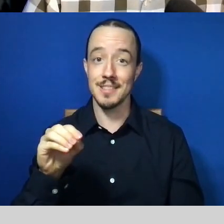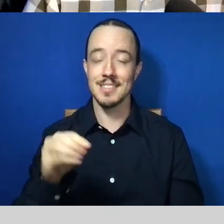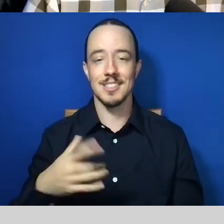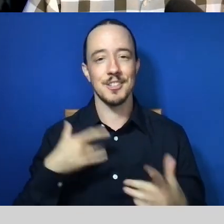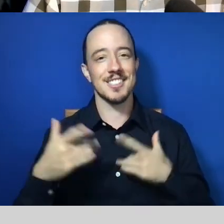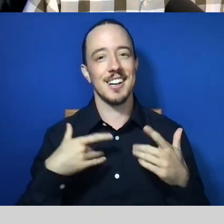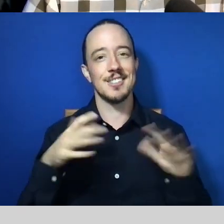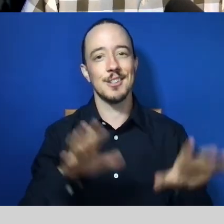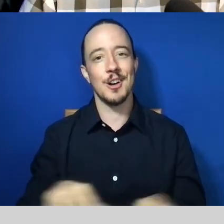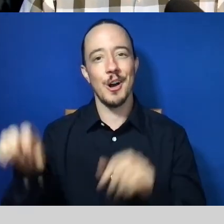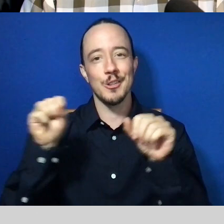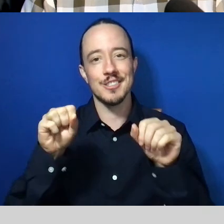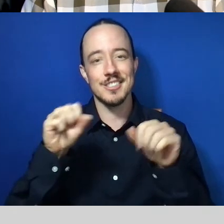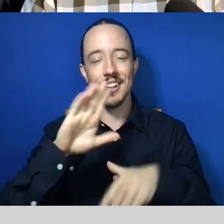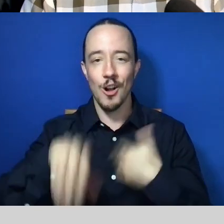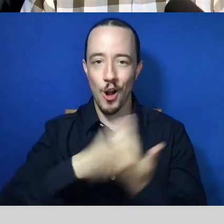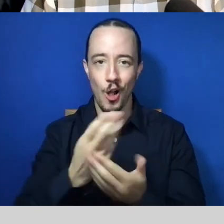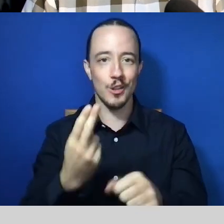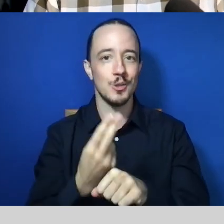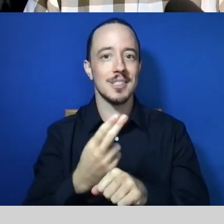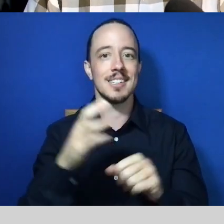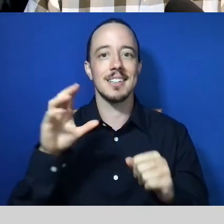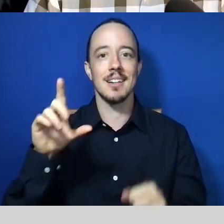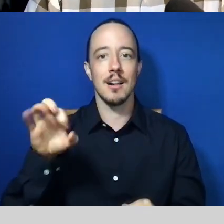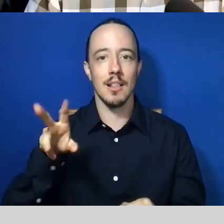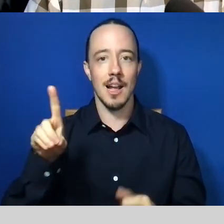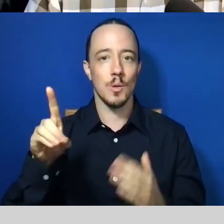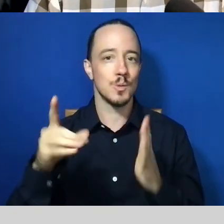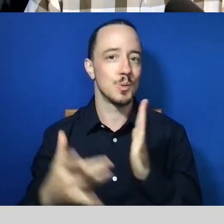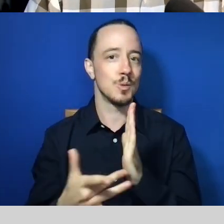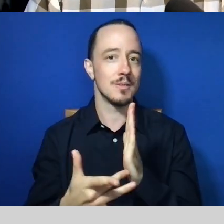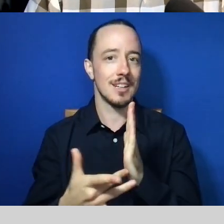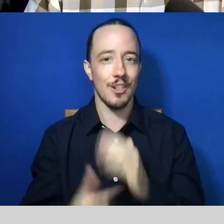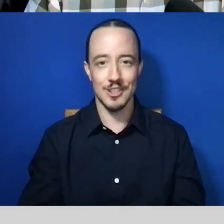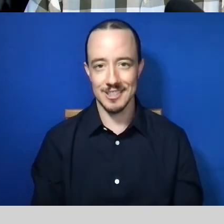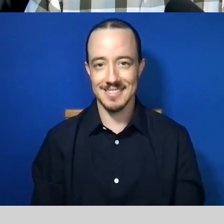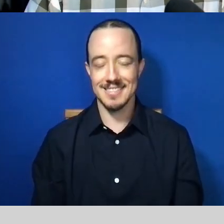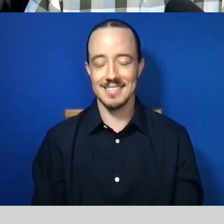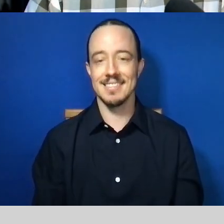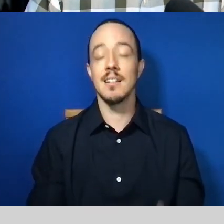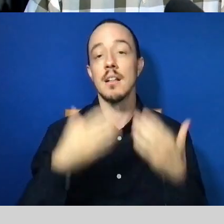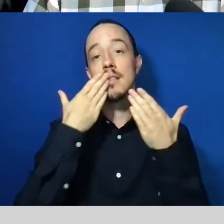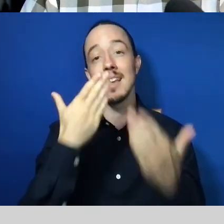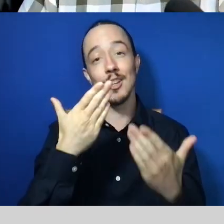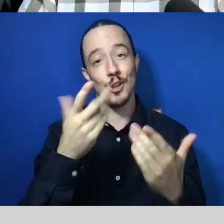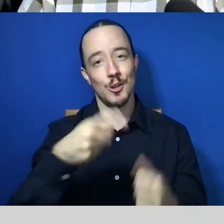and all using cloud native tools. I want to thank you all for hanging out with me